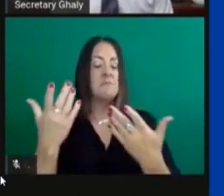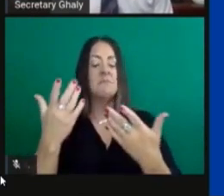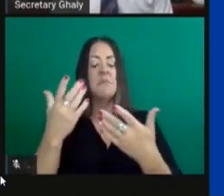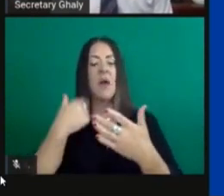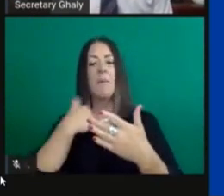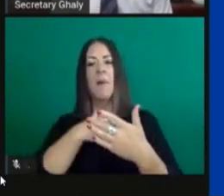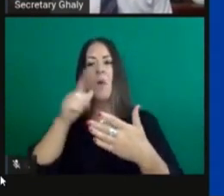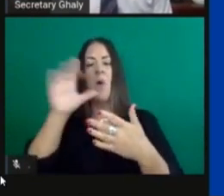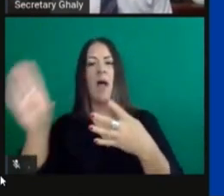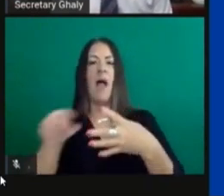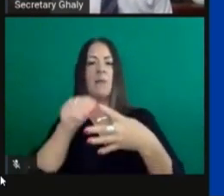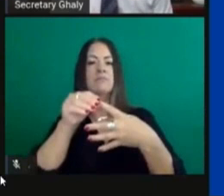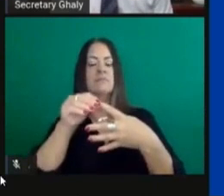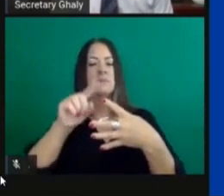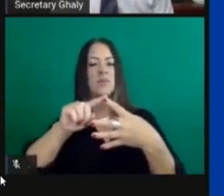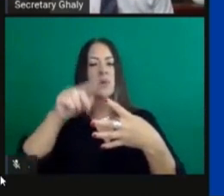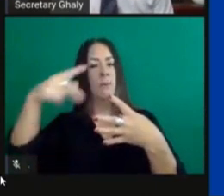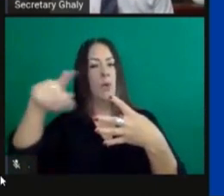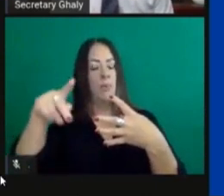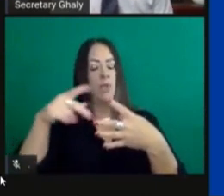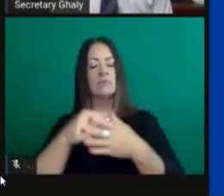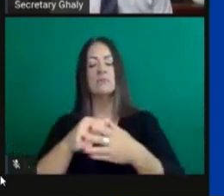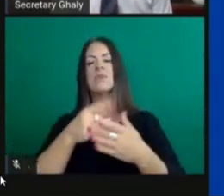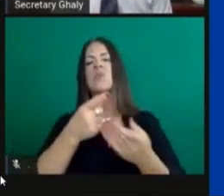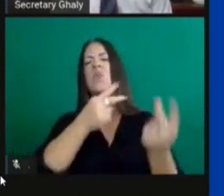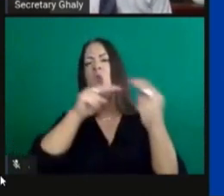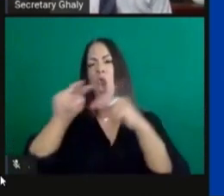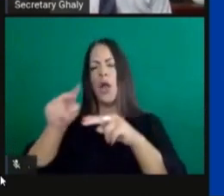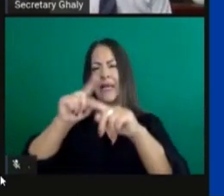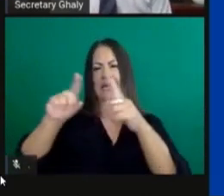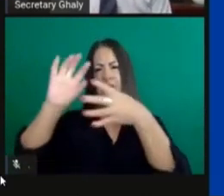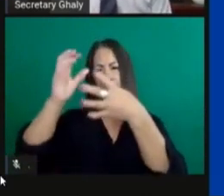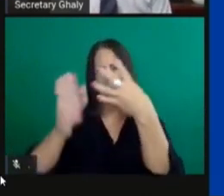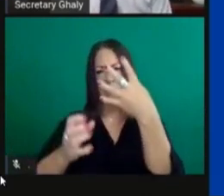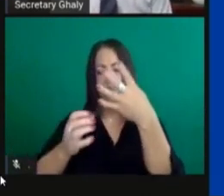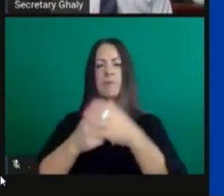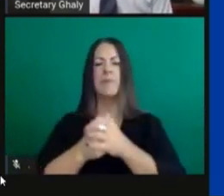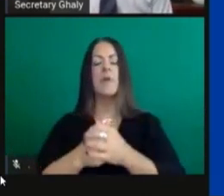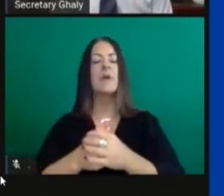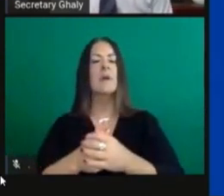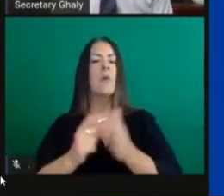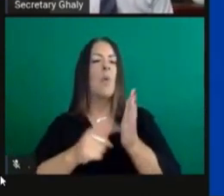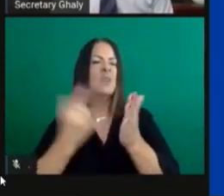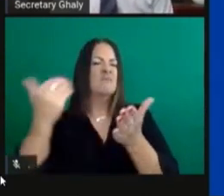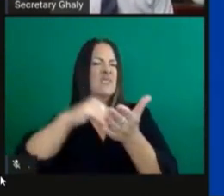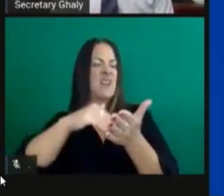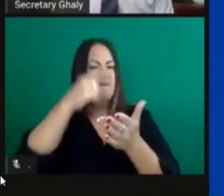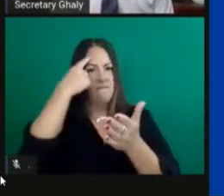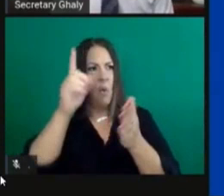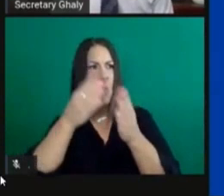SO STATEWIDE NAIL SALONS ALLOWED TO BEGIN OPERATIONS WILL BE GIVEN MORE INFORMATION ABOUT THAT SOON. BUT THAT IS SOMETHING THAT WE'RE ANNOUNCING TODAY AS WE